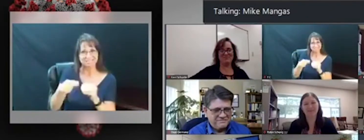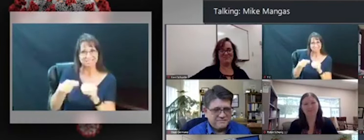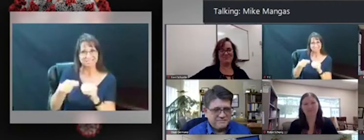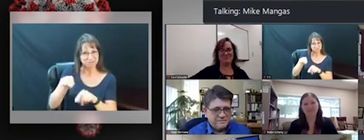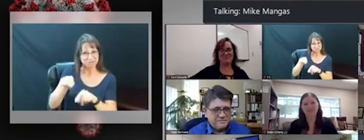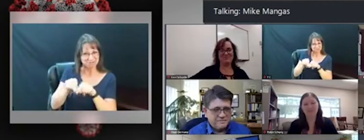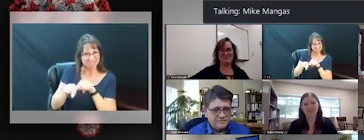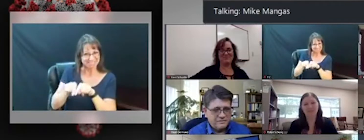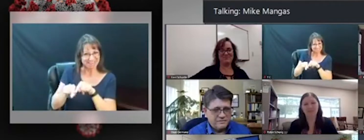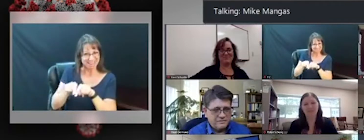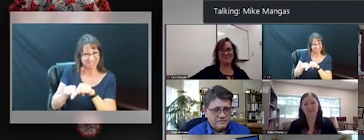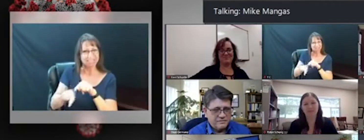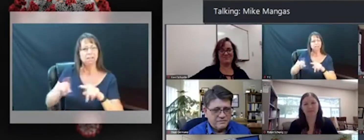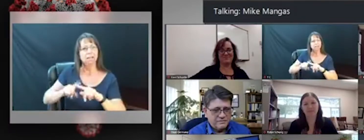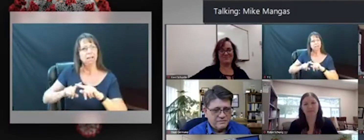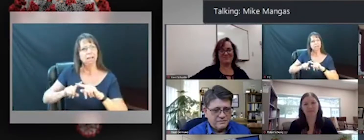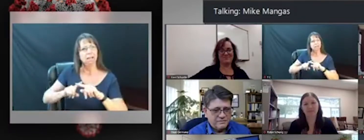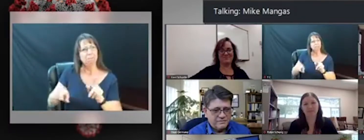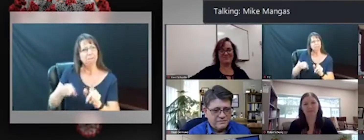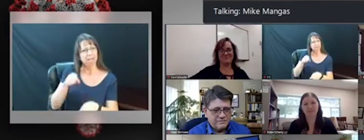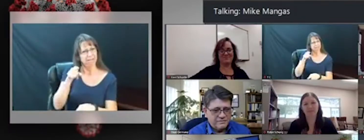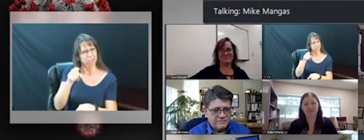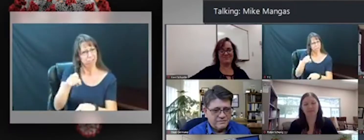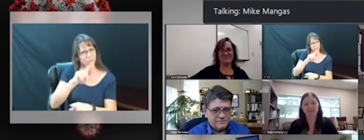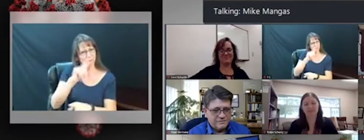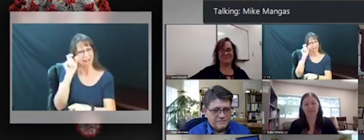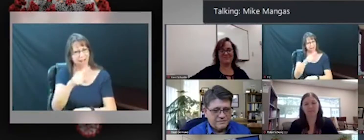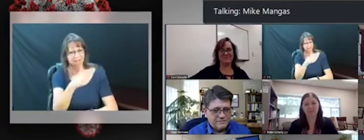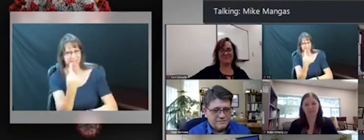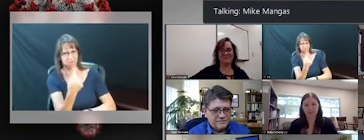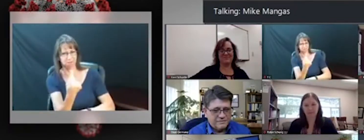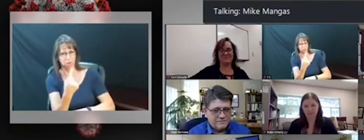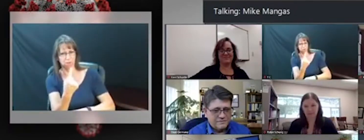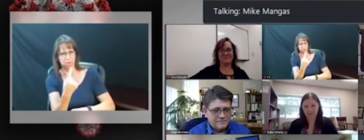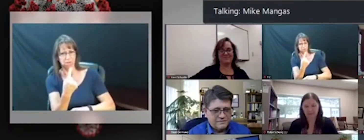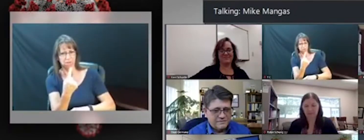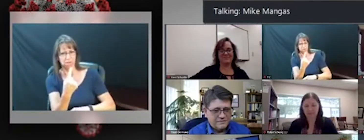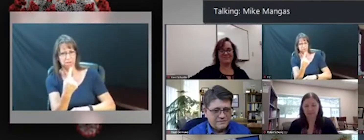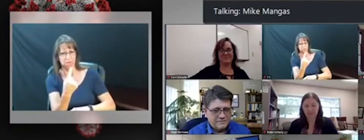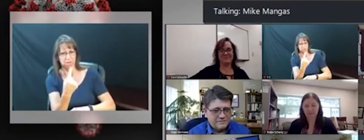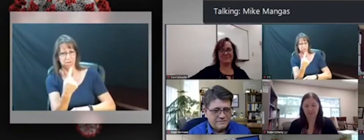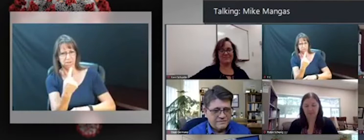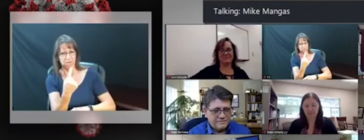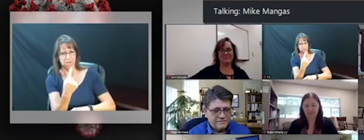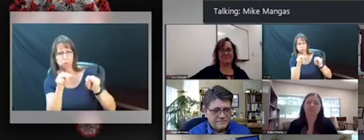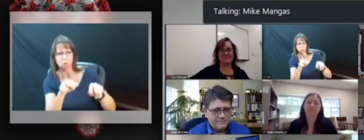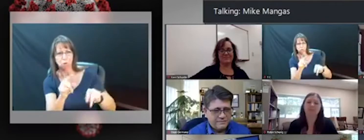cut down her bushes? Did you ask police to make extra patrols of her home?